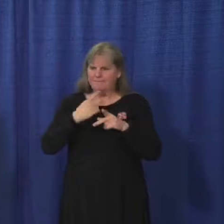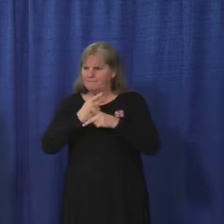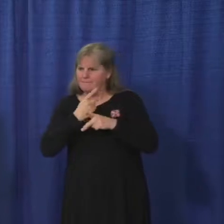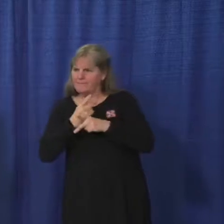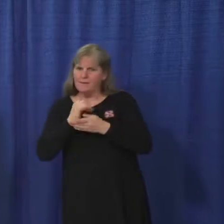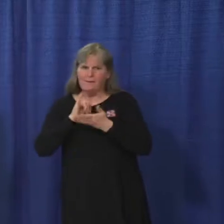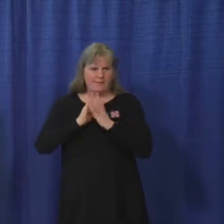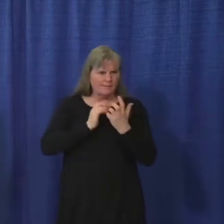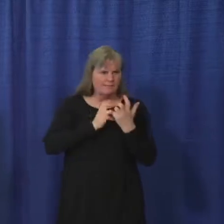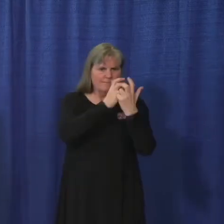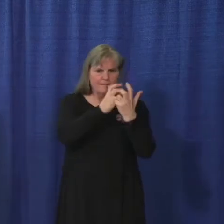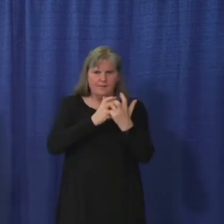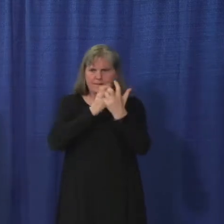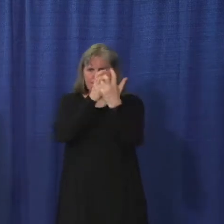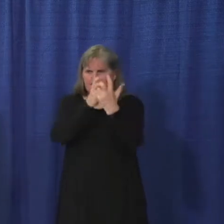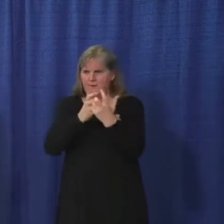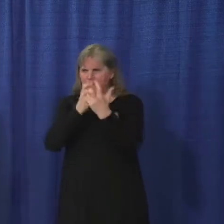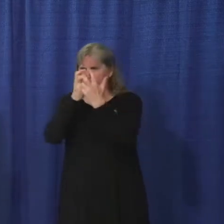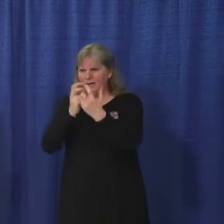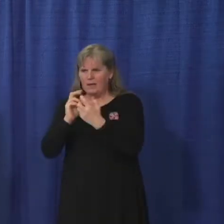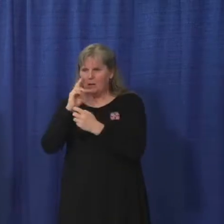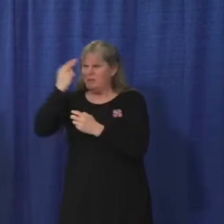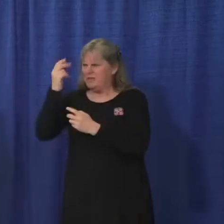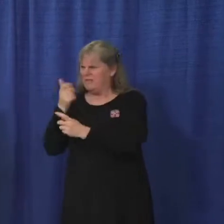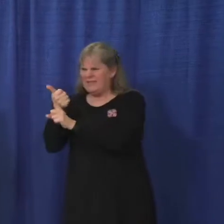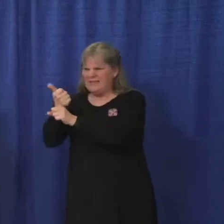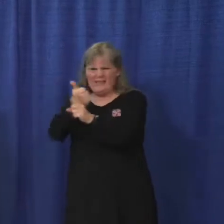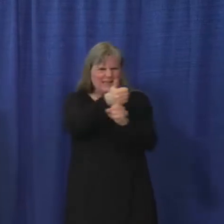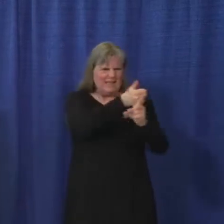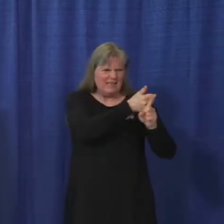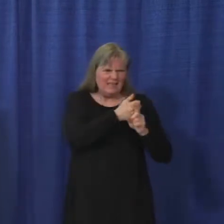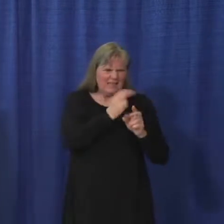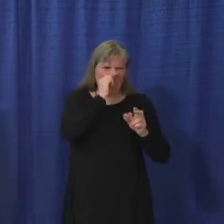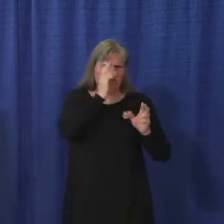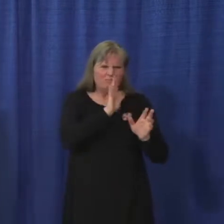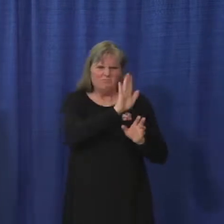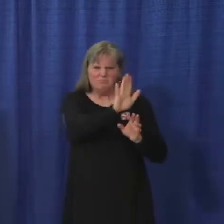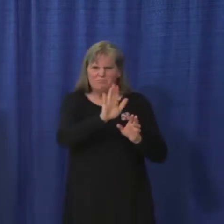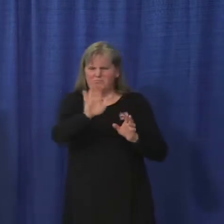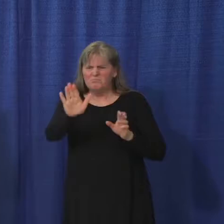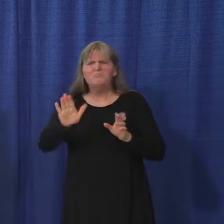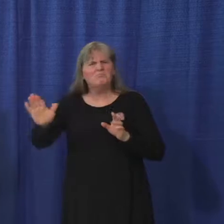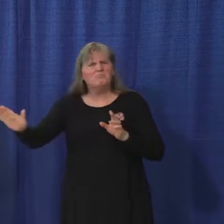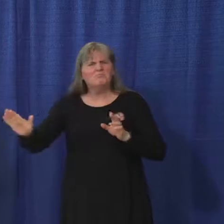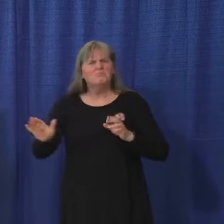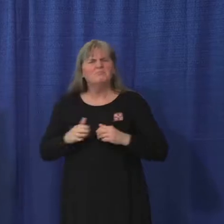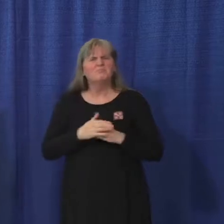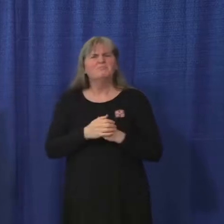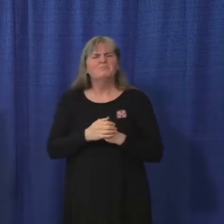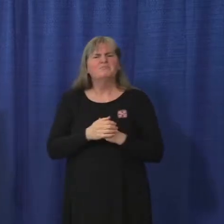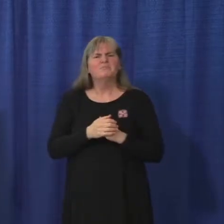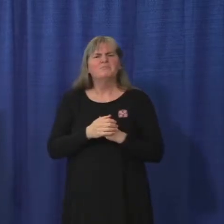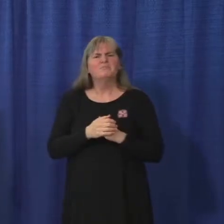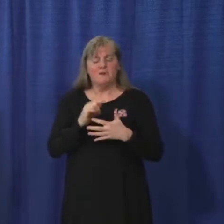challenges faced by different sectors. By focusing on these five pillars we will support Yukon's